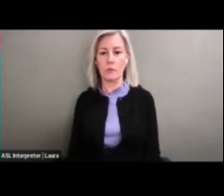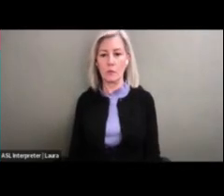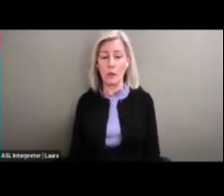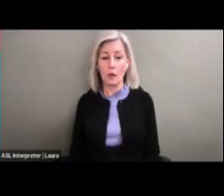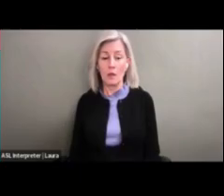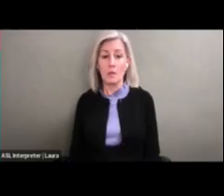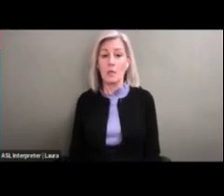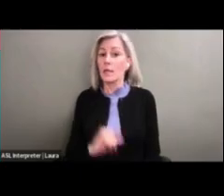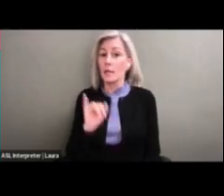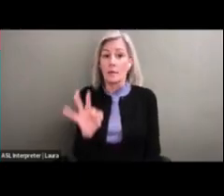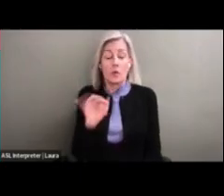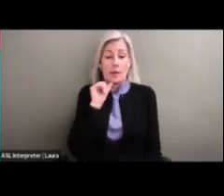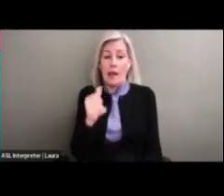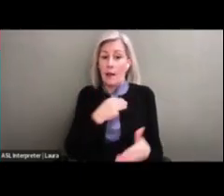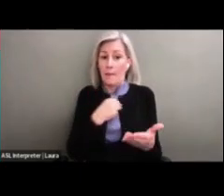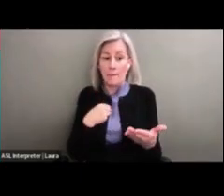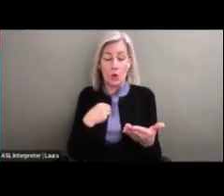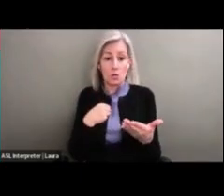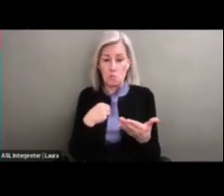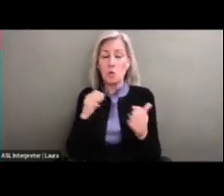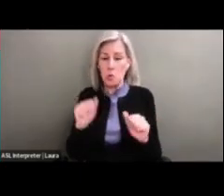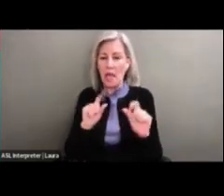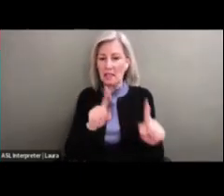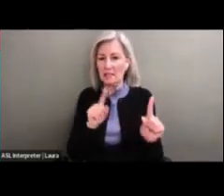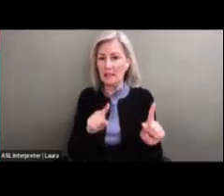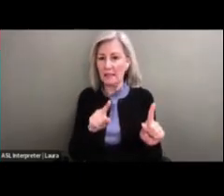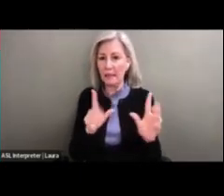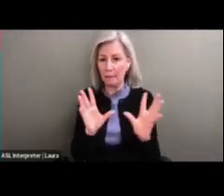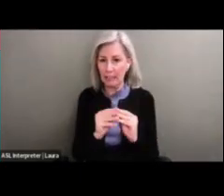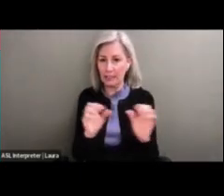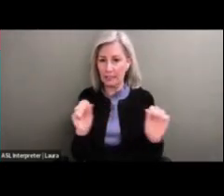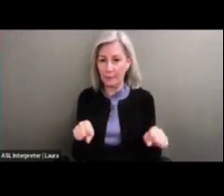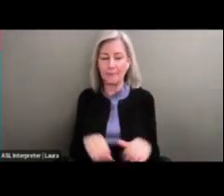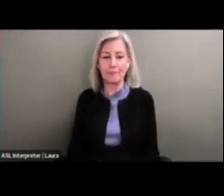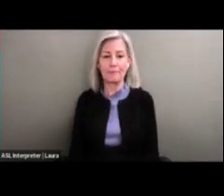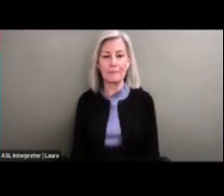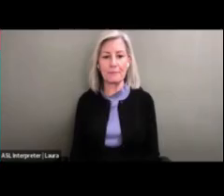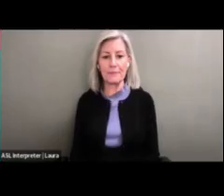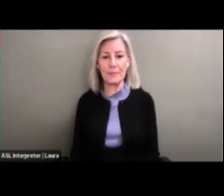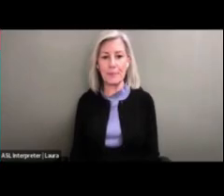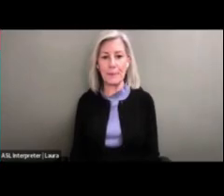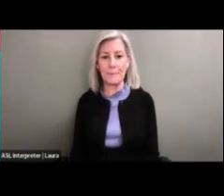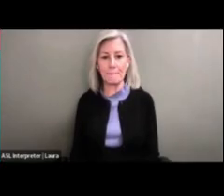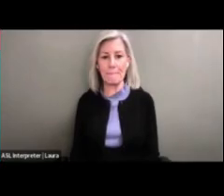These are important decisions for people disabilities who get Medicaid coverage.